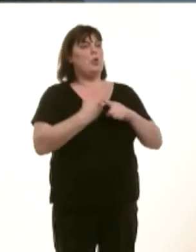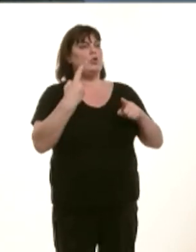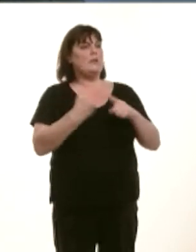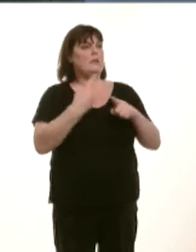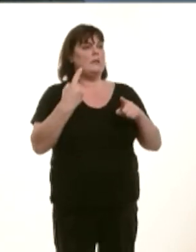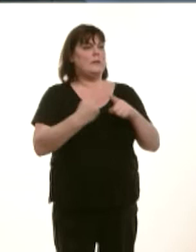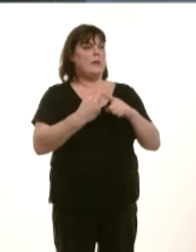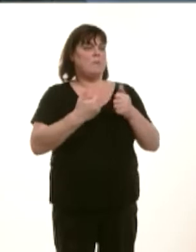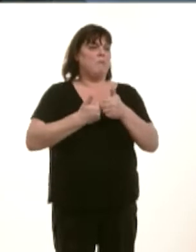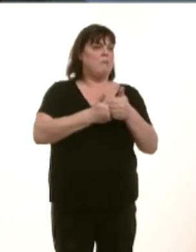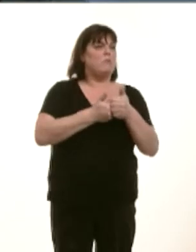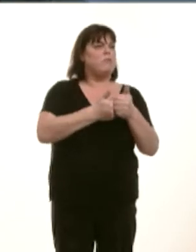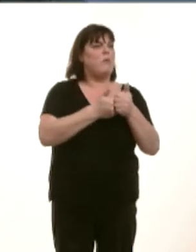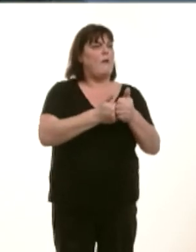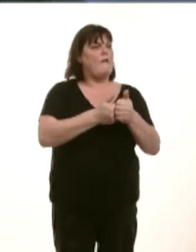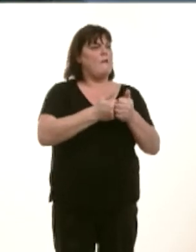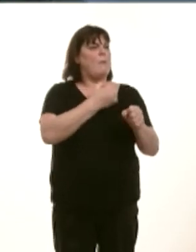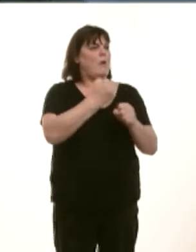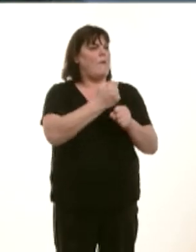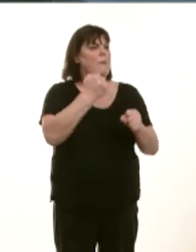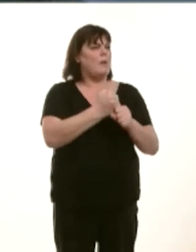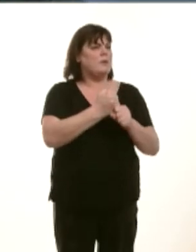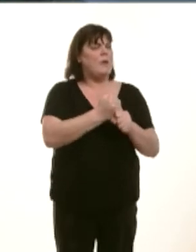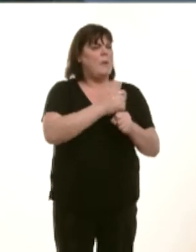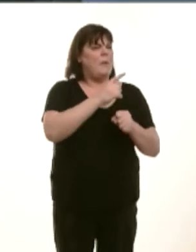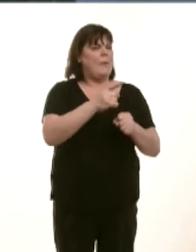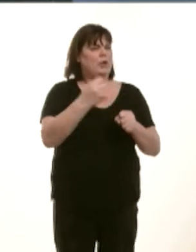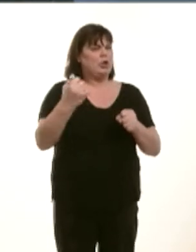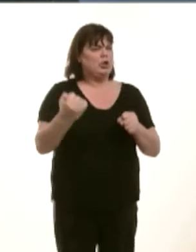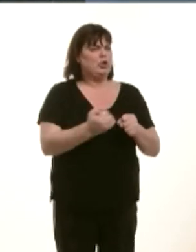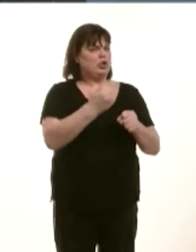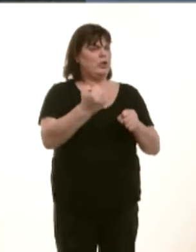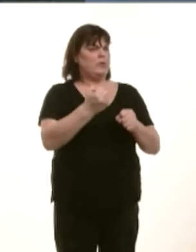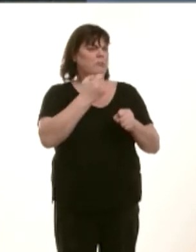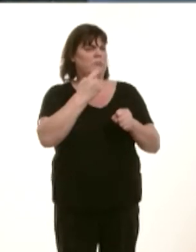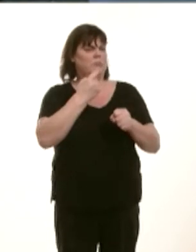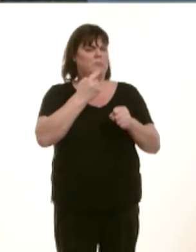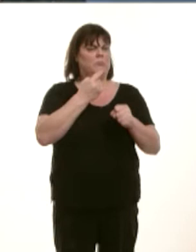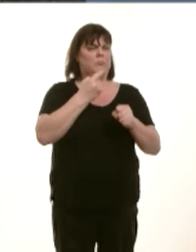2011 have caused real concern. Are they just a sticking plaster to cover up a gaping wound?